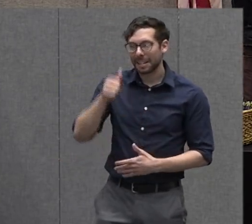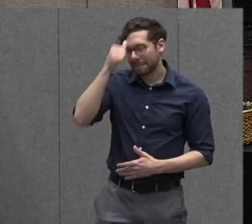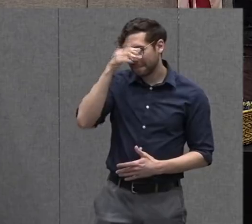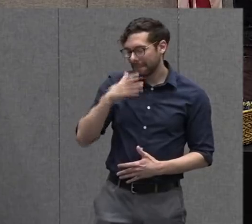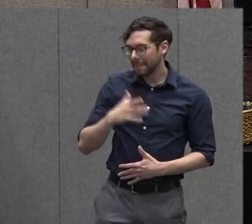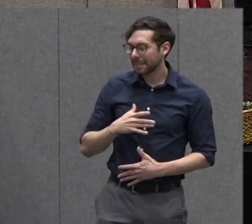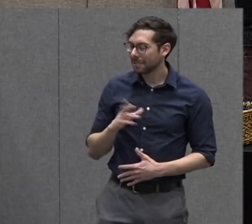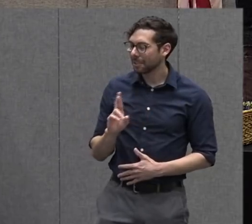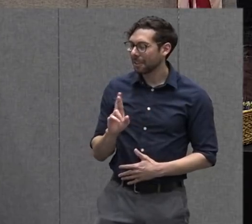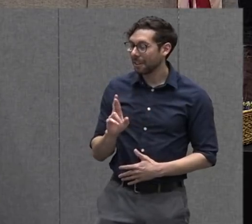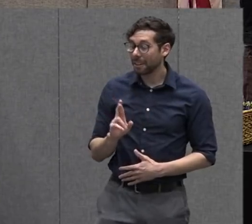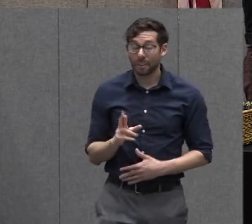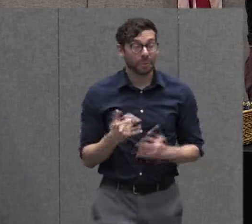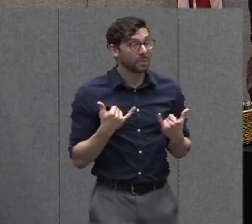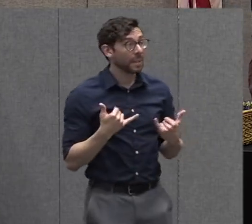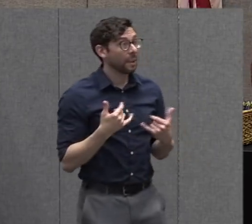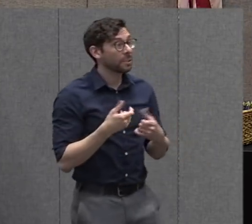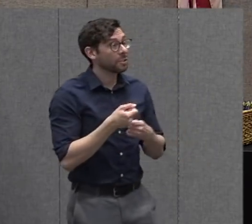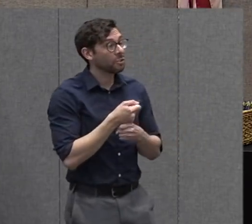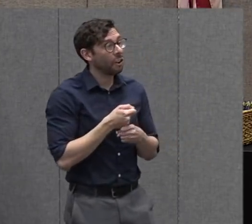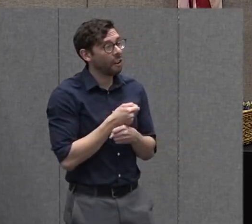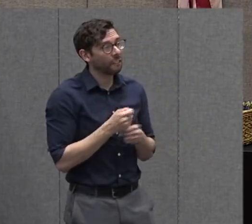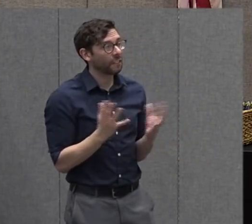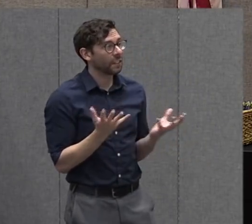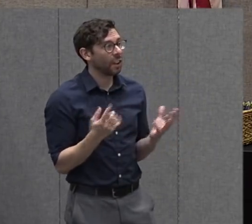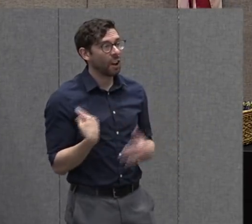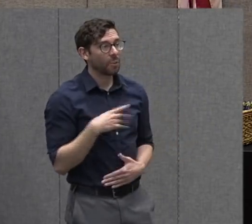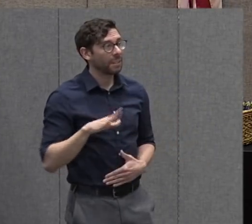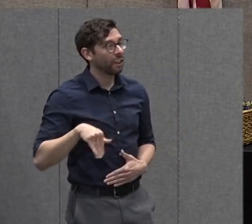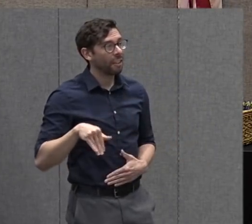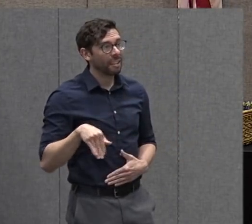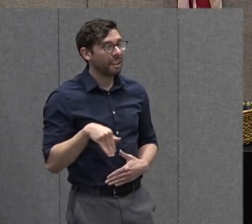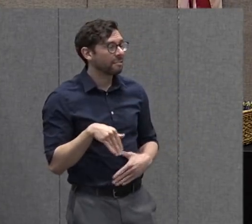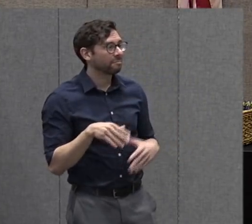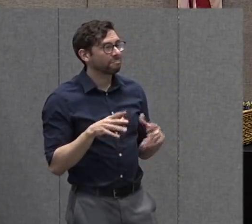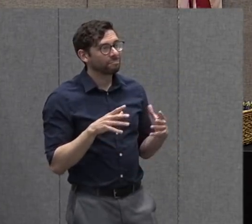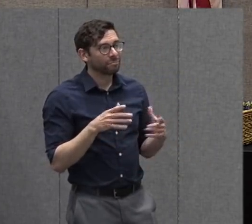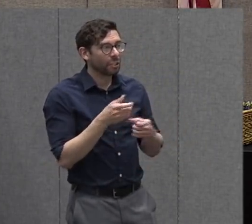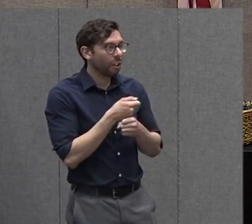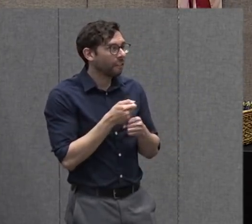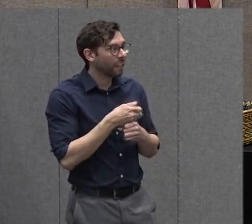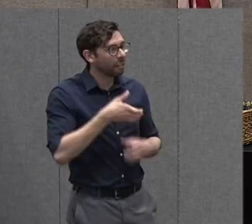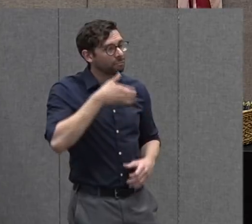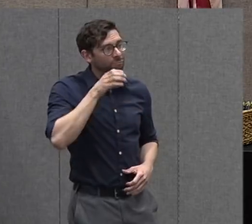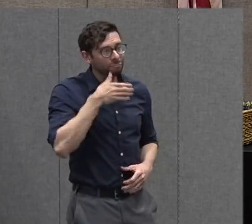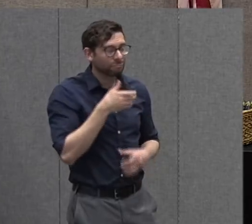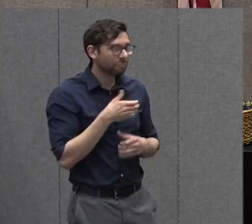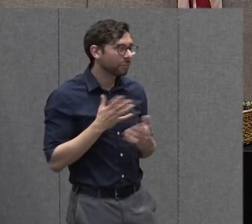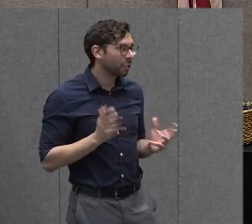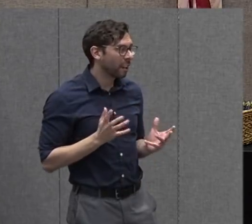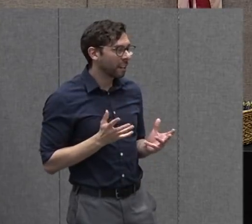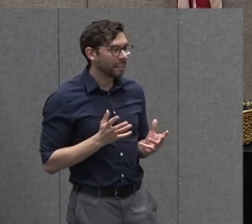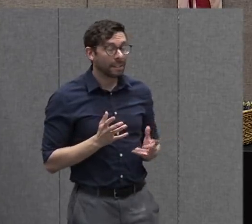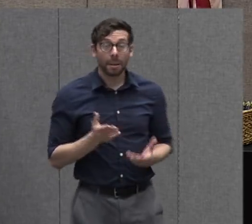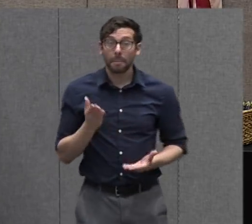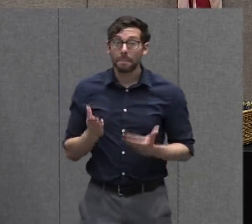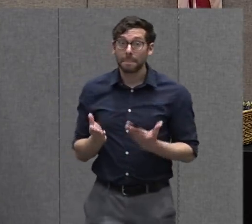[Miss Martindale] Well, let's sit down. We should... Maybe I could read some of the book for you. [Mr. R] Oh, okay, [Miss Martindale] What?